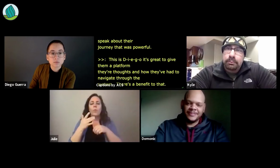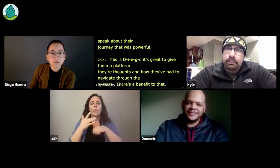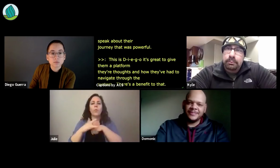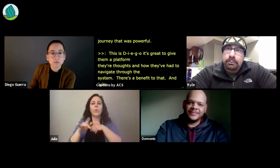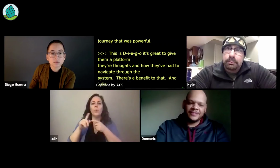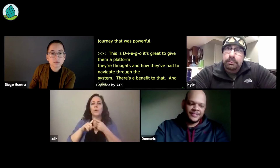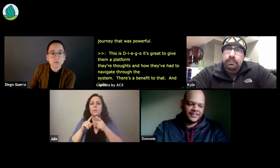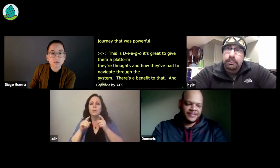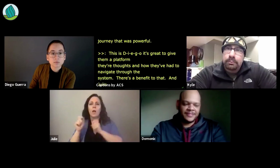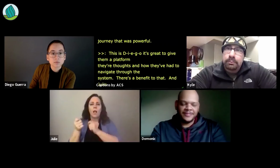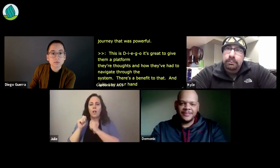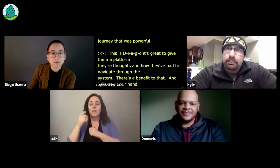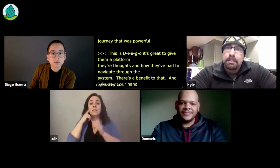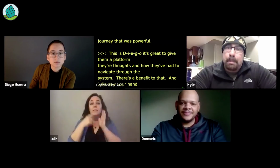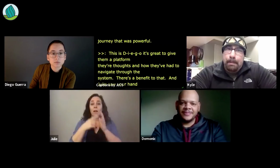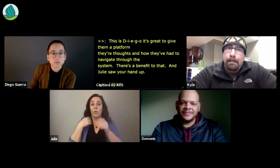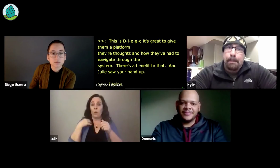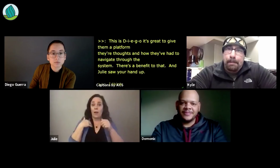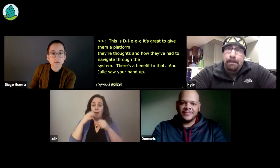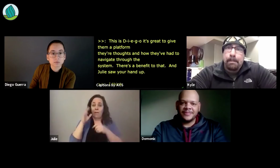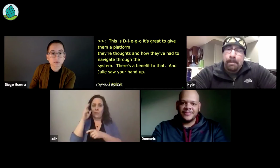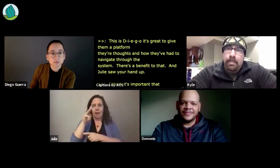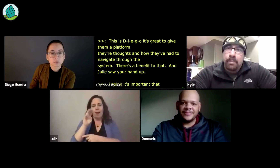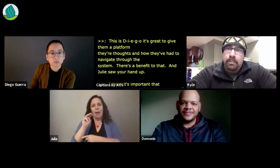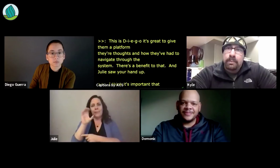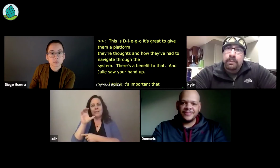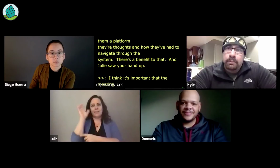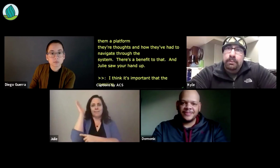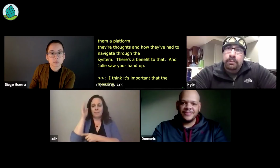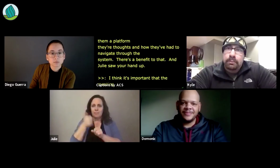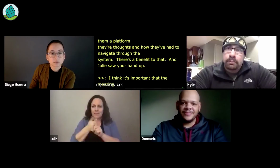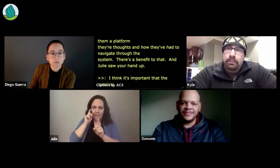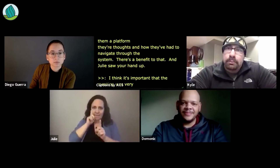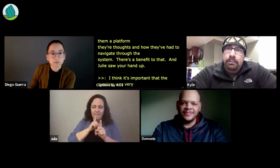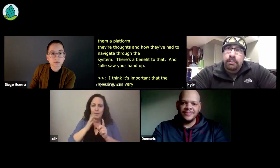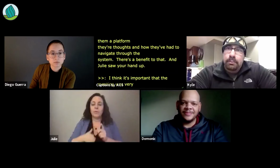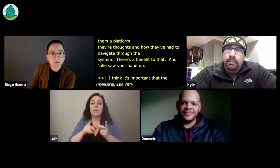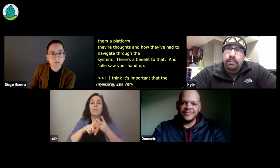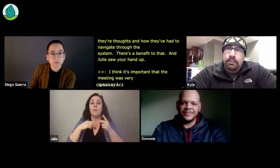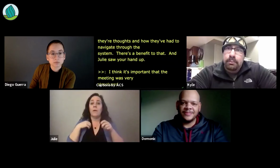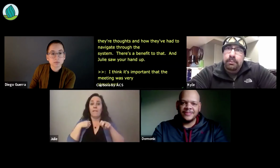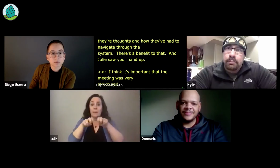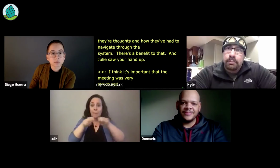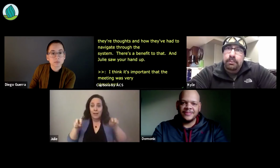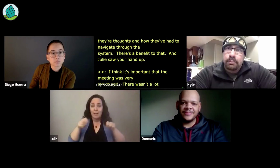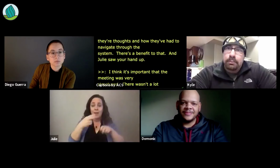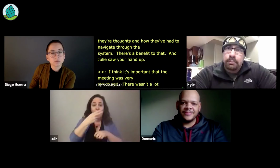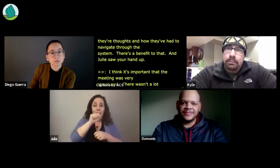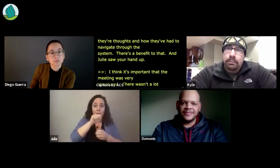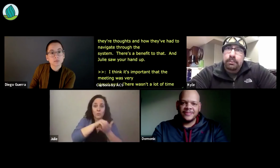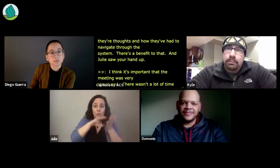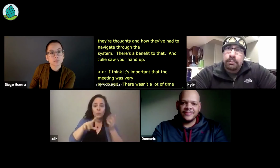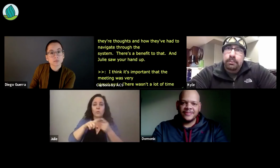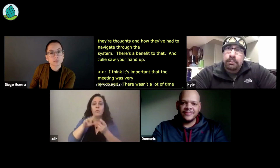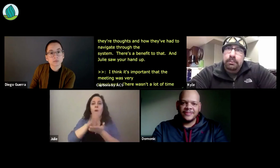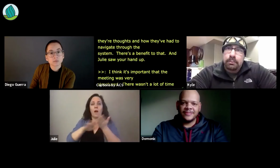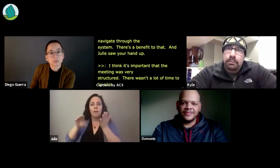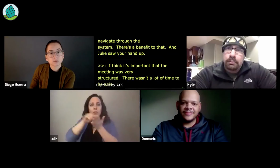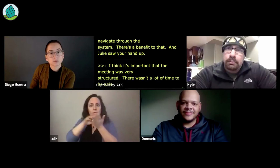There wasn't a lot of time to be able to switch gears. We had a panel. We had high school students, college students, a deaf emcee.